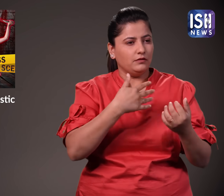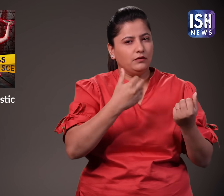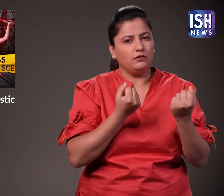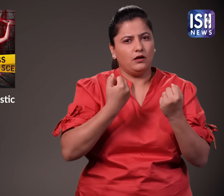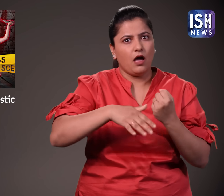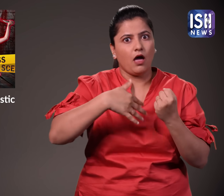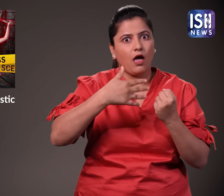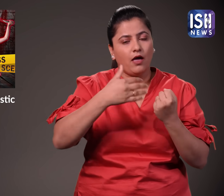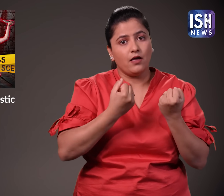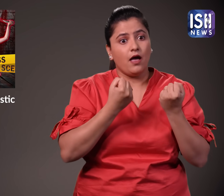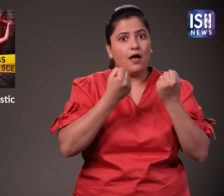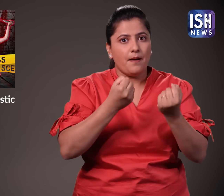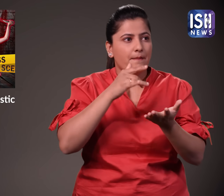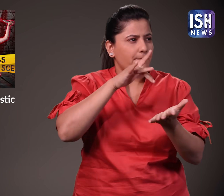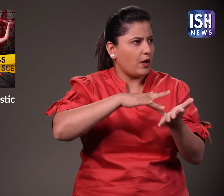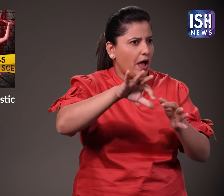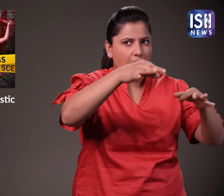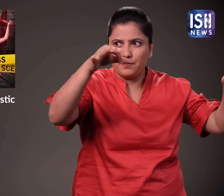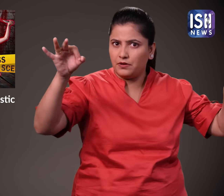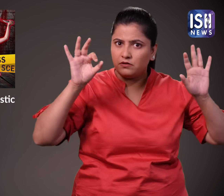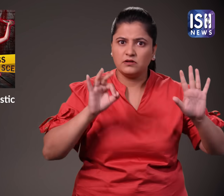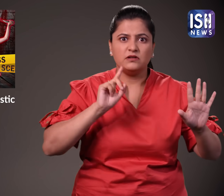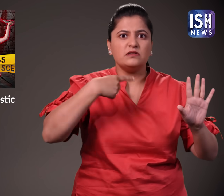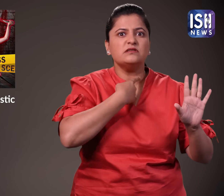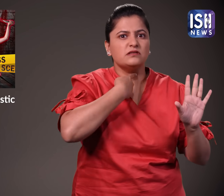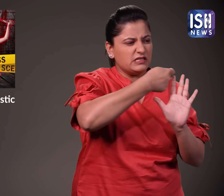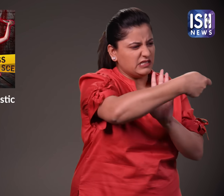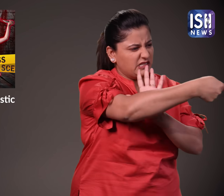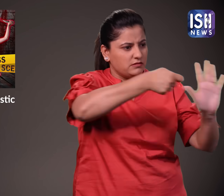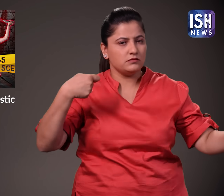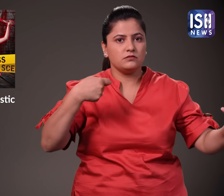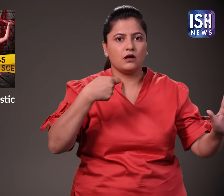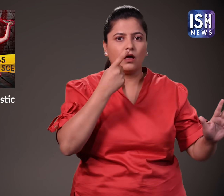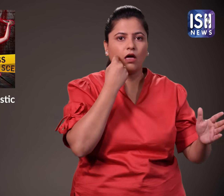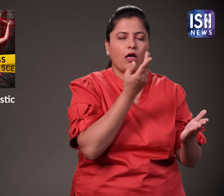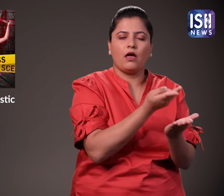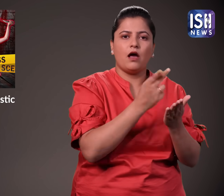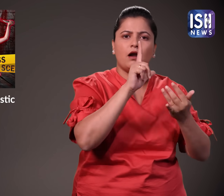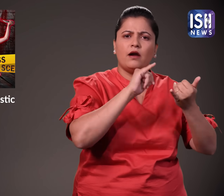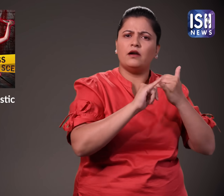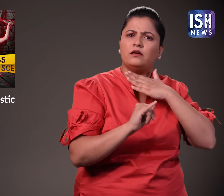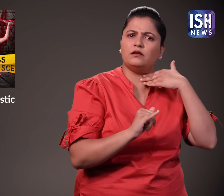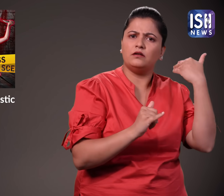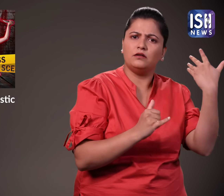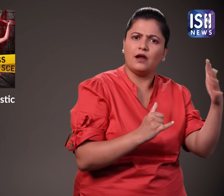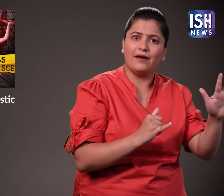Once they reached a secluded spot, they slit Loknath’s throat and killed him.